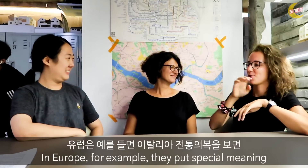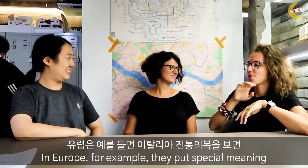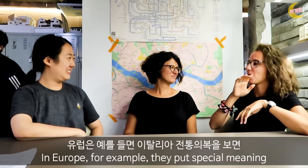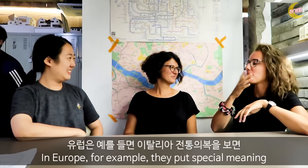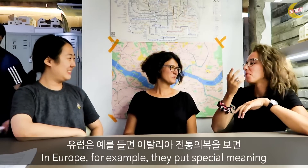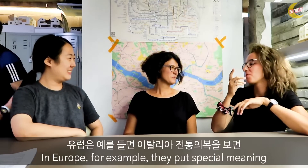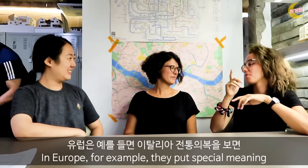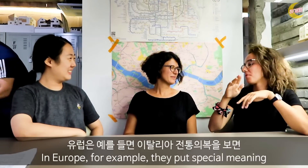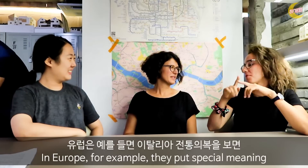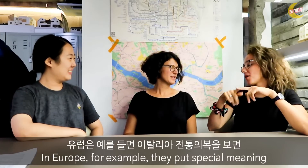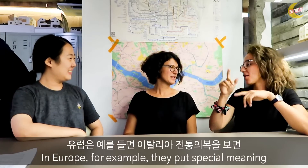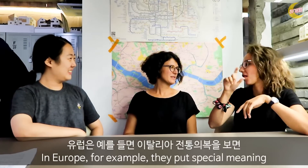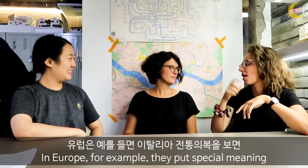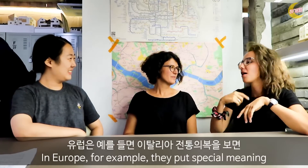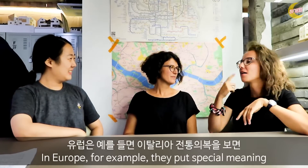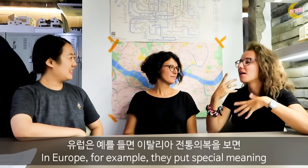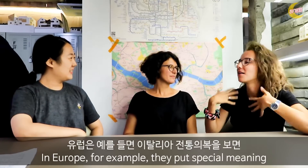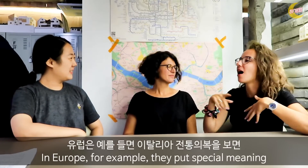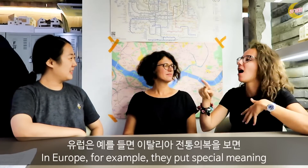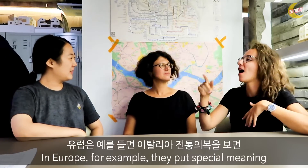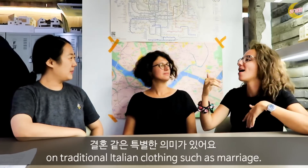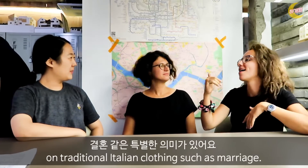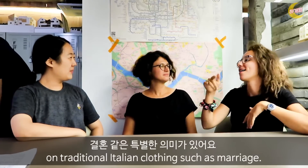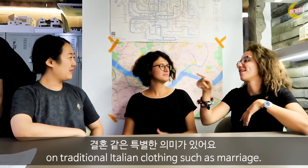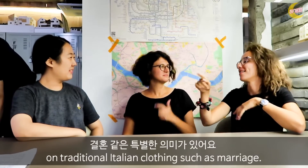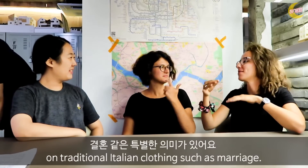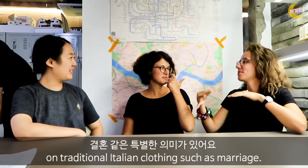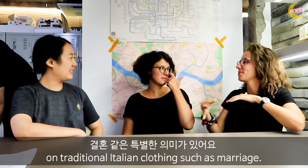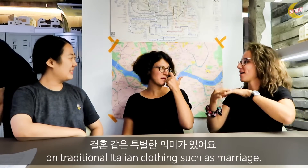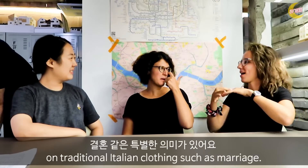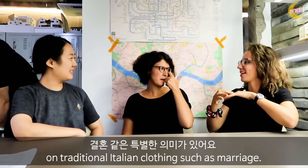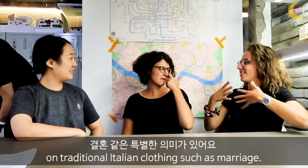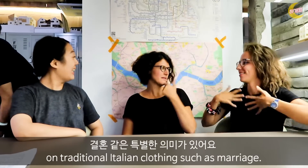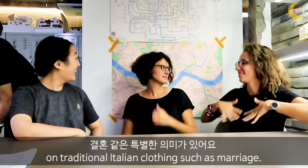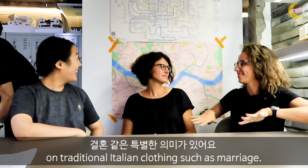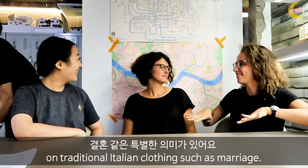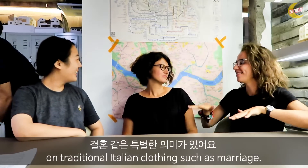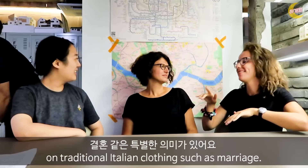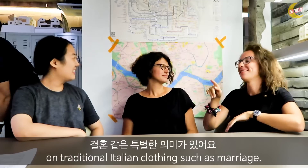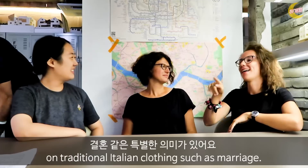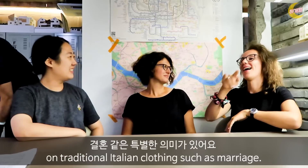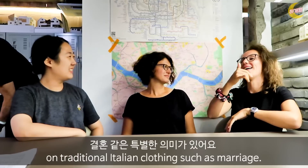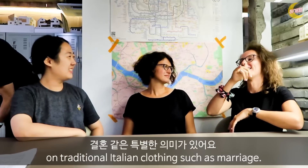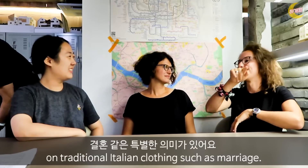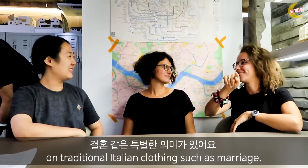In Europe, for example, they put special meaning on traditional Italian clothing such as marriage.